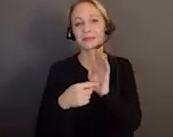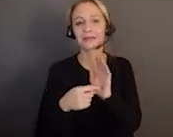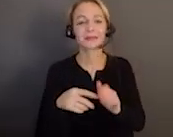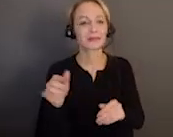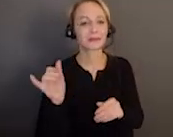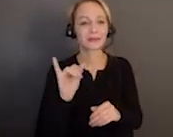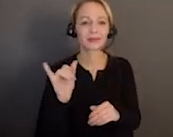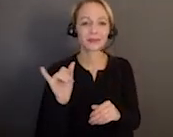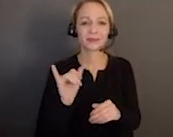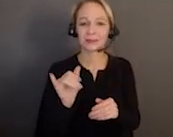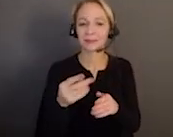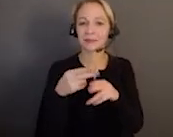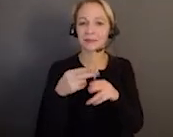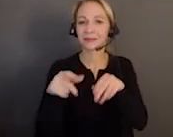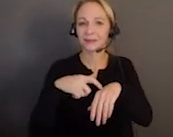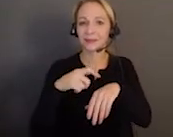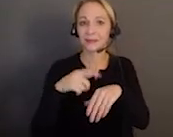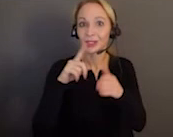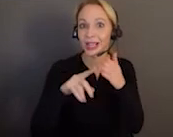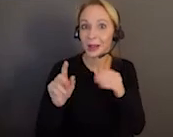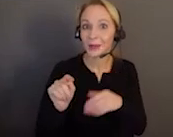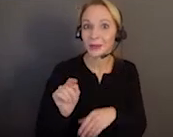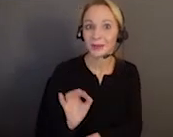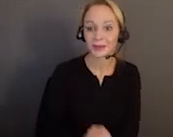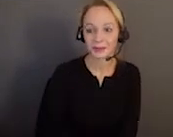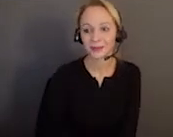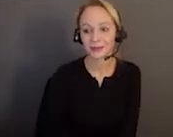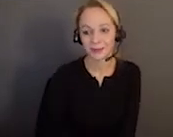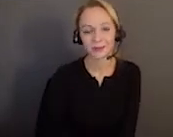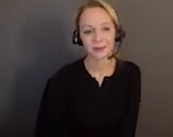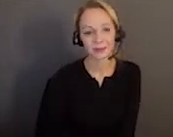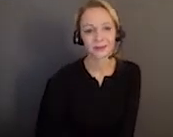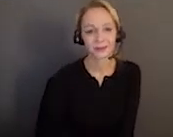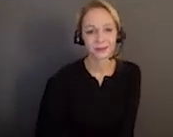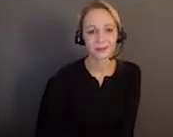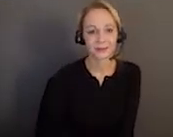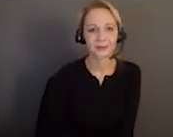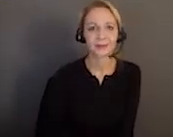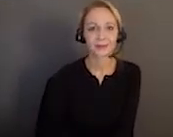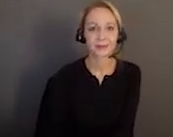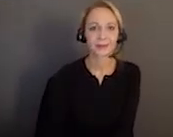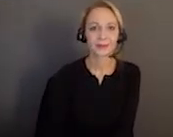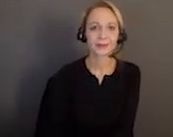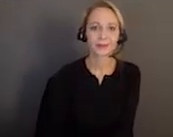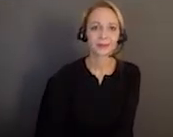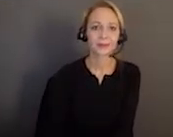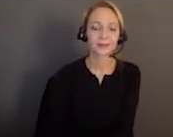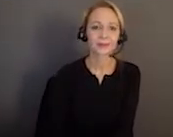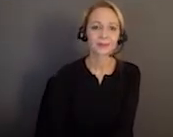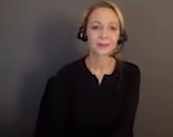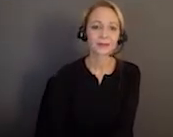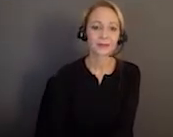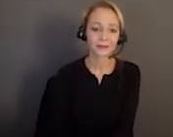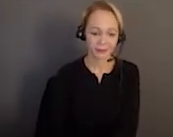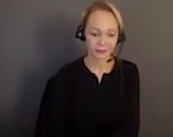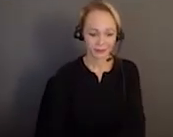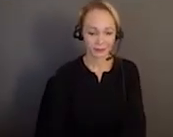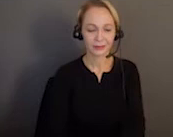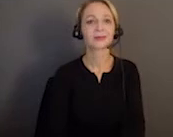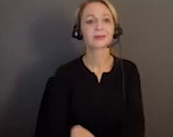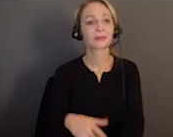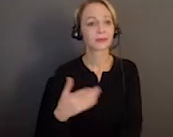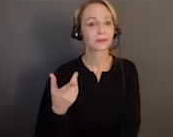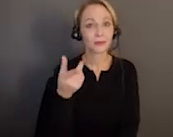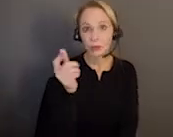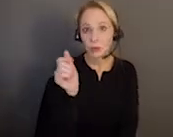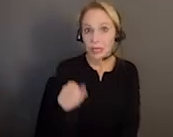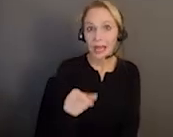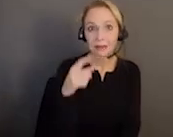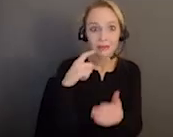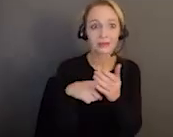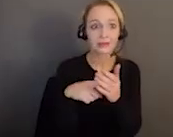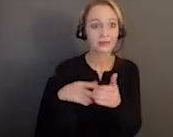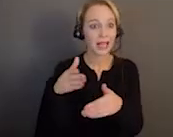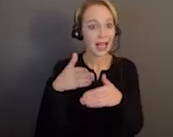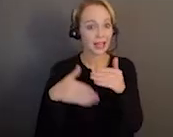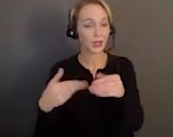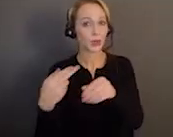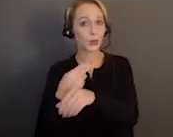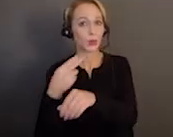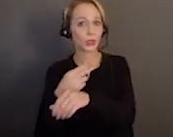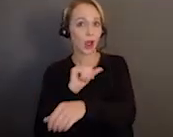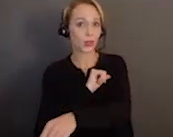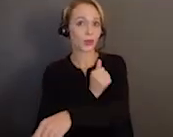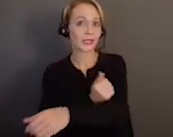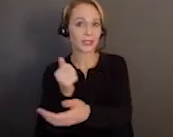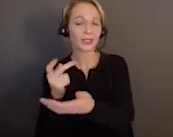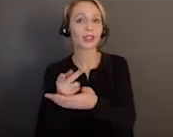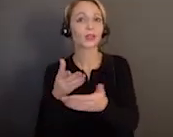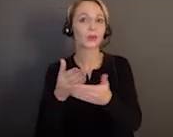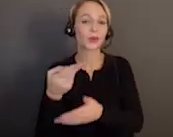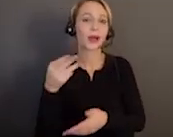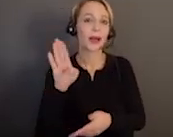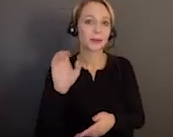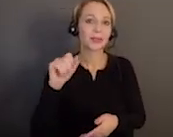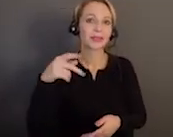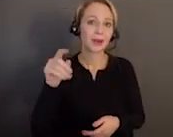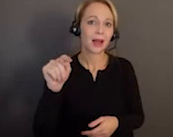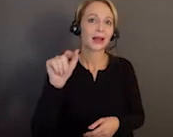YOU WILL SEE THAT END USER AUTHORIZATION THROUGH THE